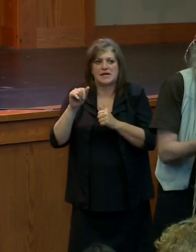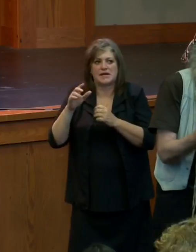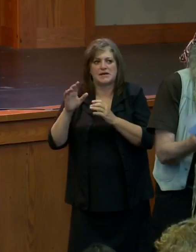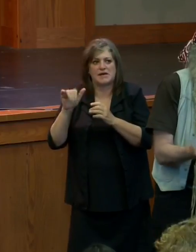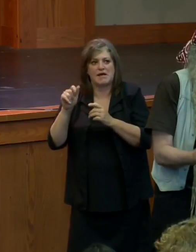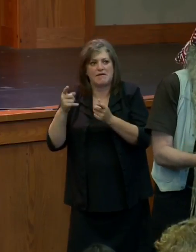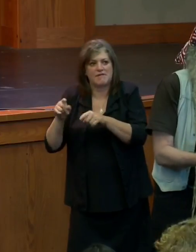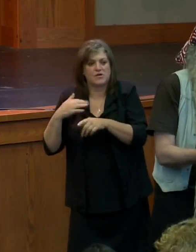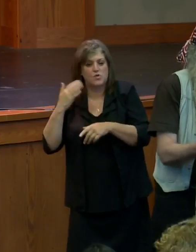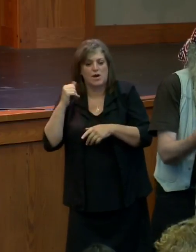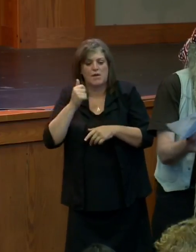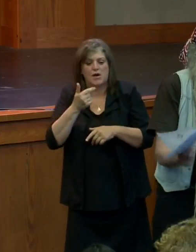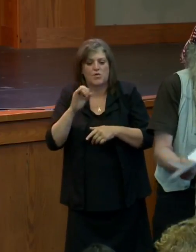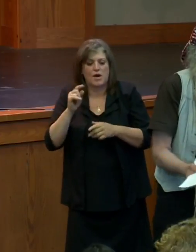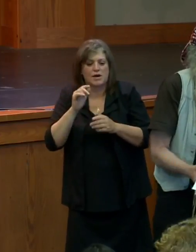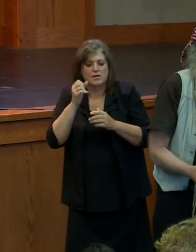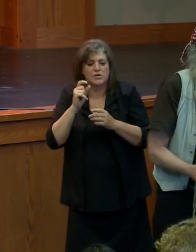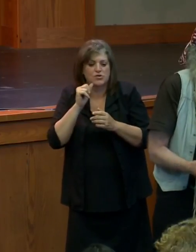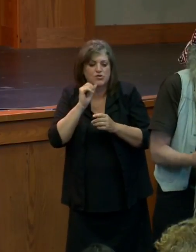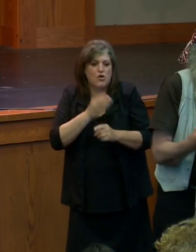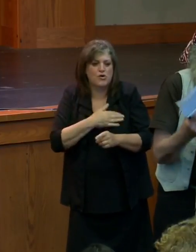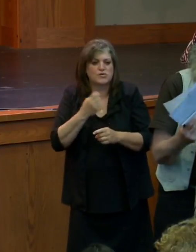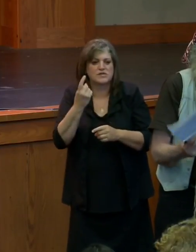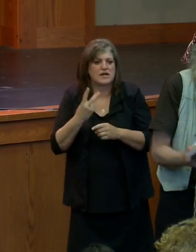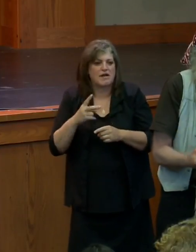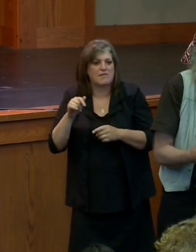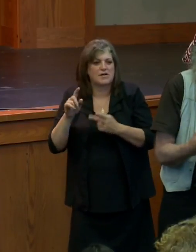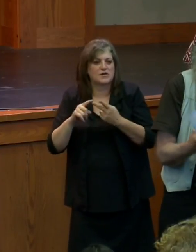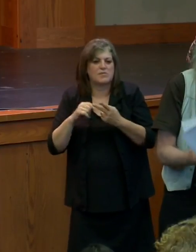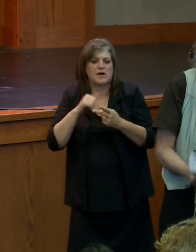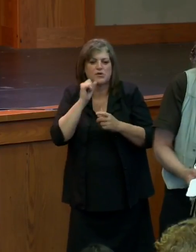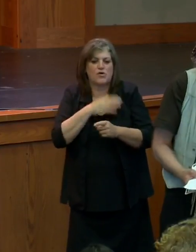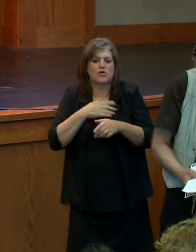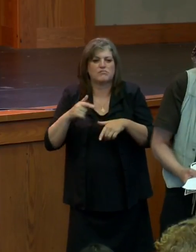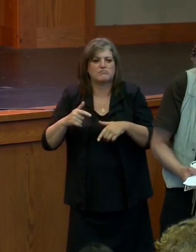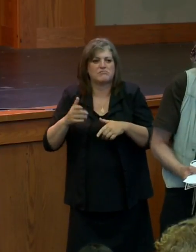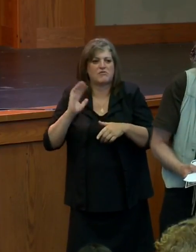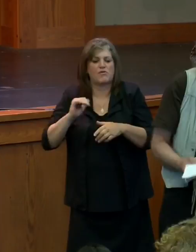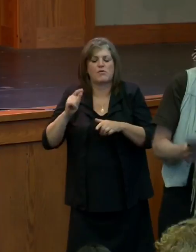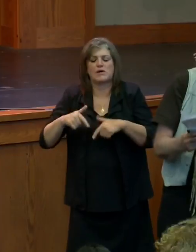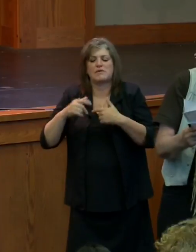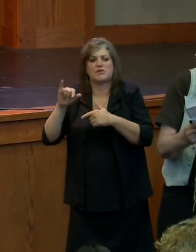PALESTINIANS AND MY DAUGHTER USED TO LIVE IN JERUSALEM SO WE ARE INVOLVED IN THAT.